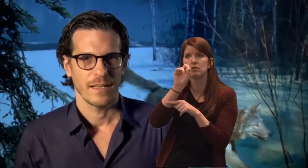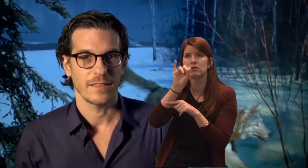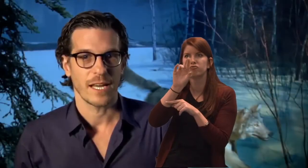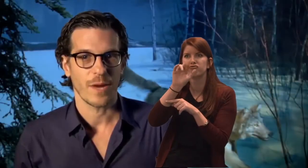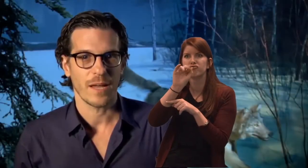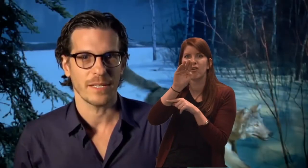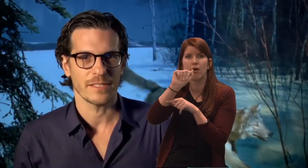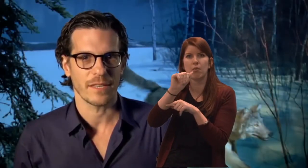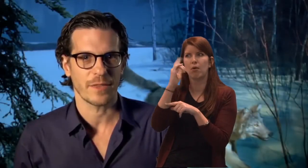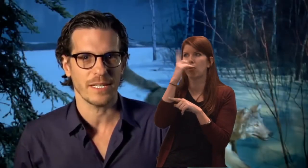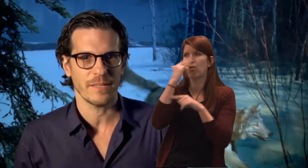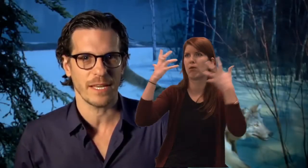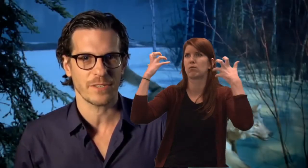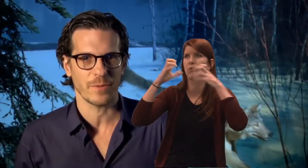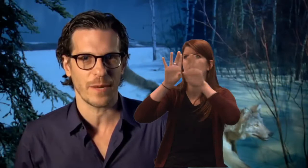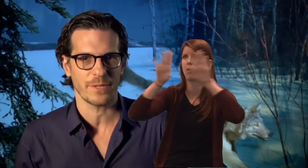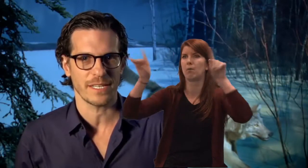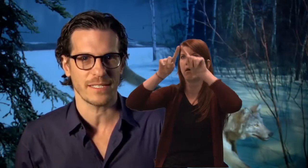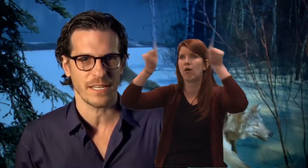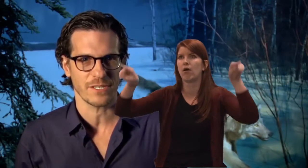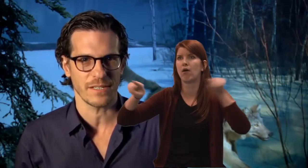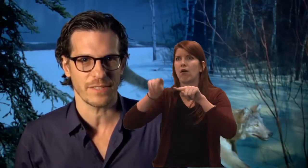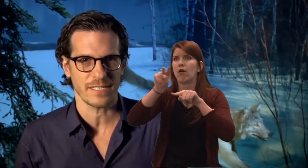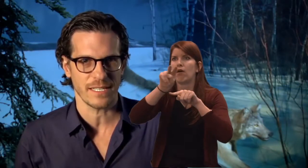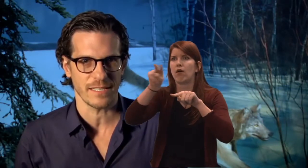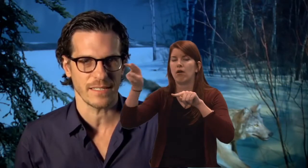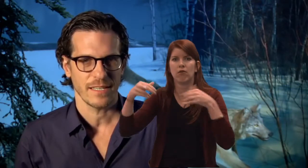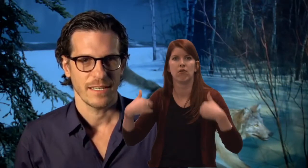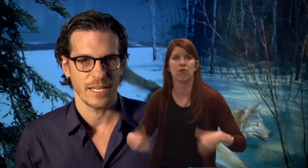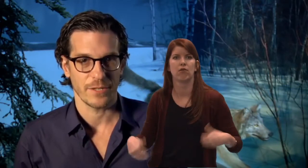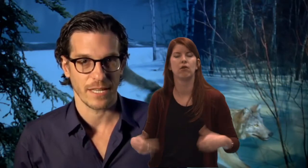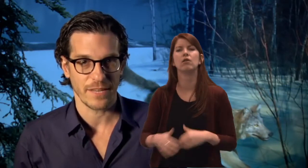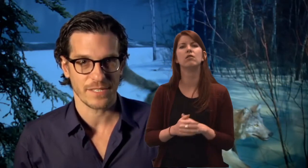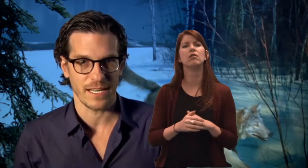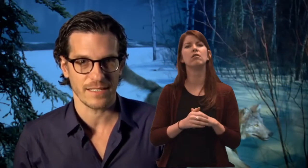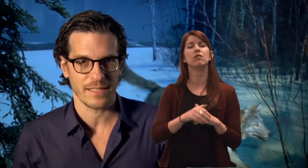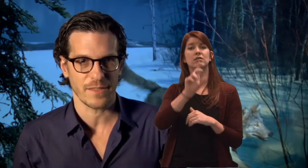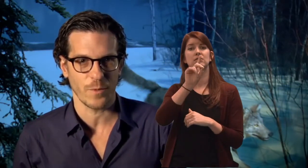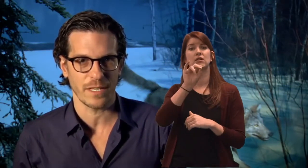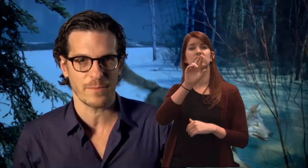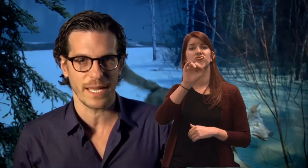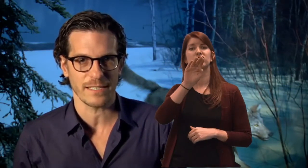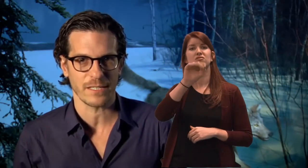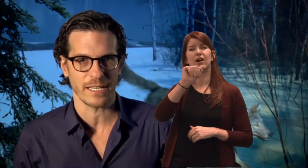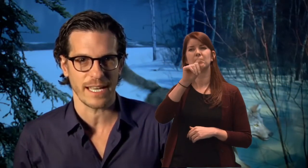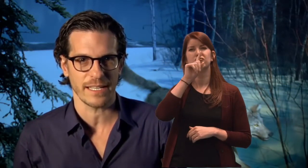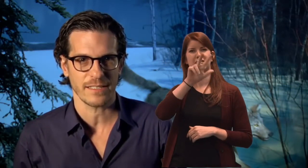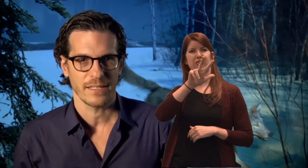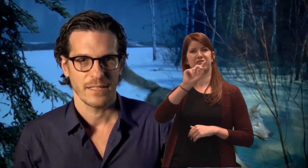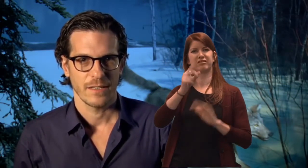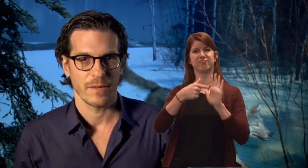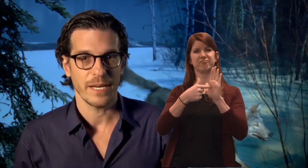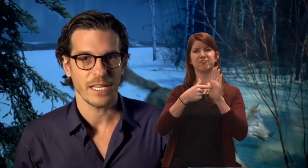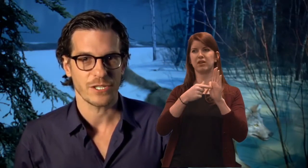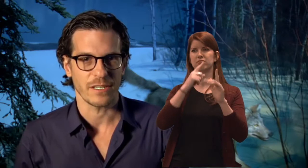A diorama is a three-dimensional representation of a scene, either life-size, like the ones Ben is looking at, or miniature,